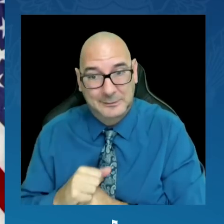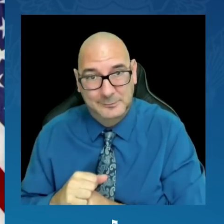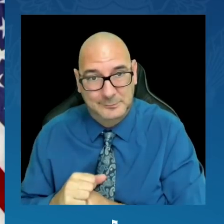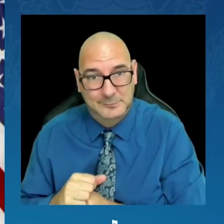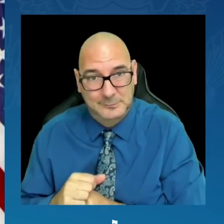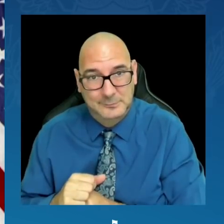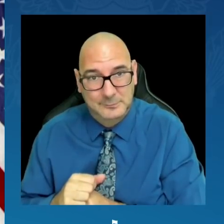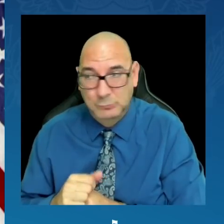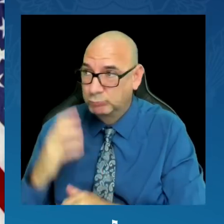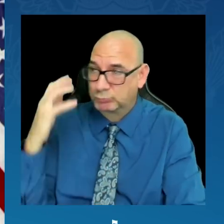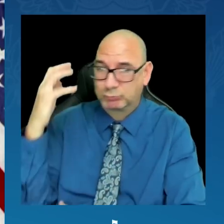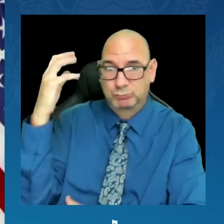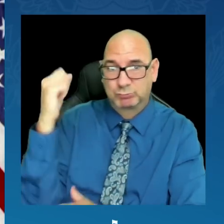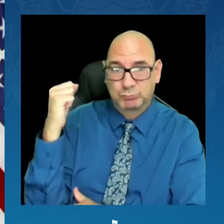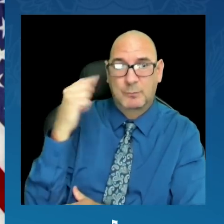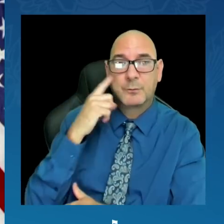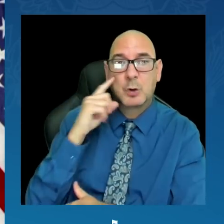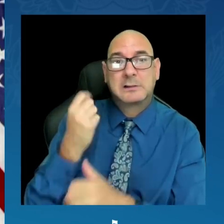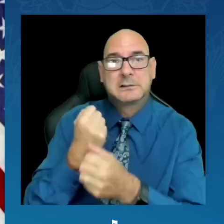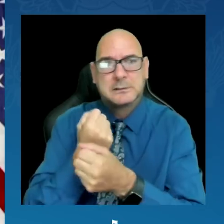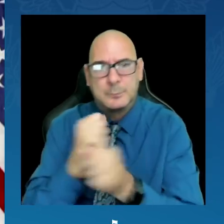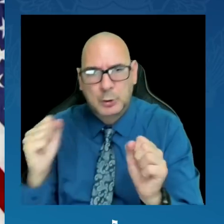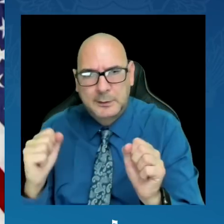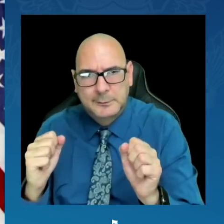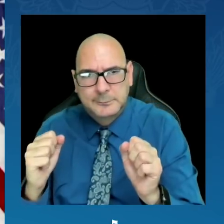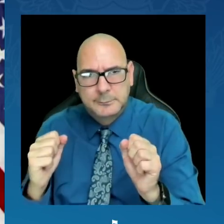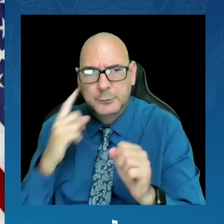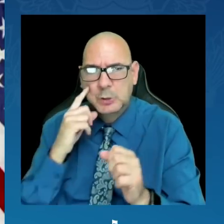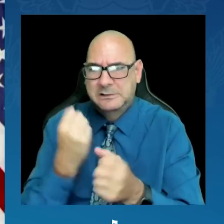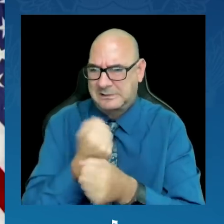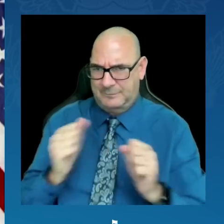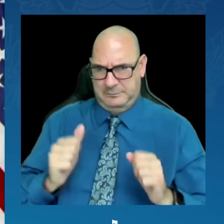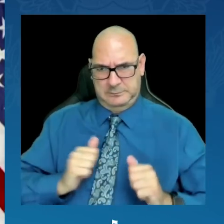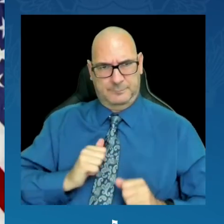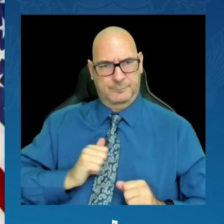to stand for self-determination, and for the right to privacy.